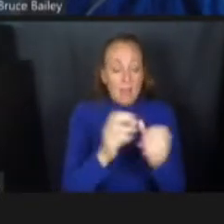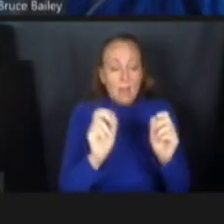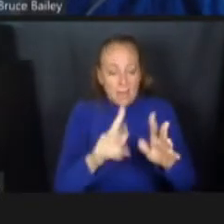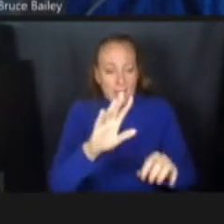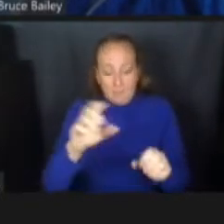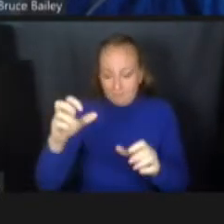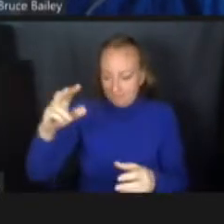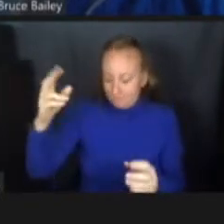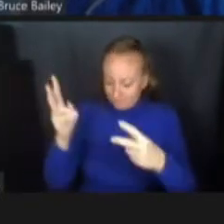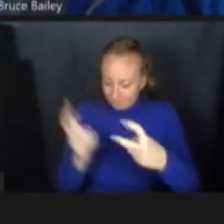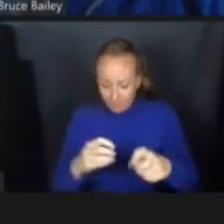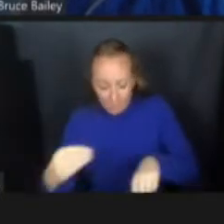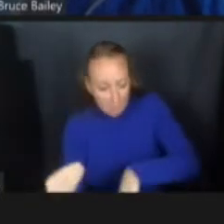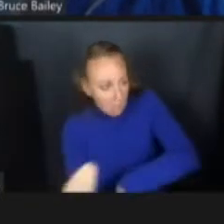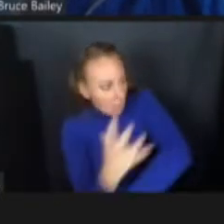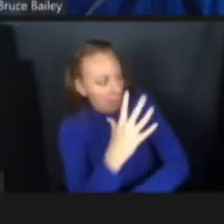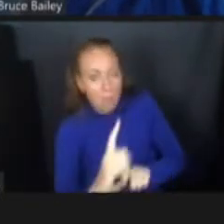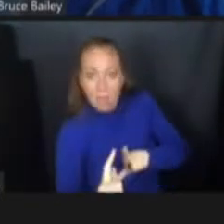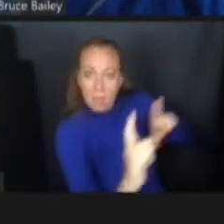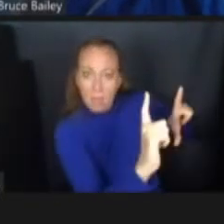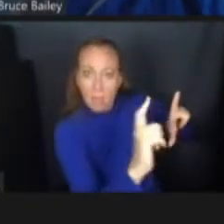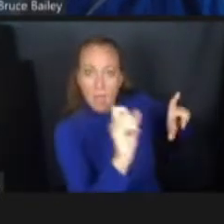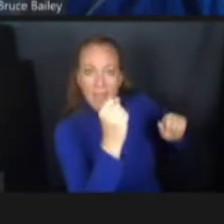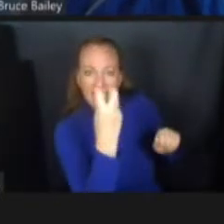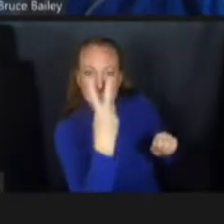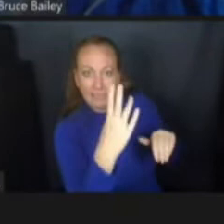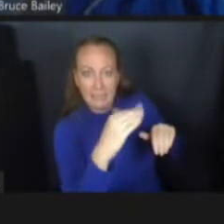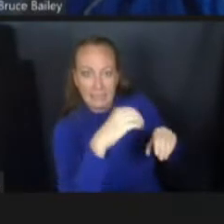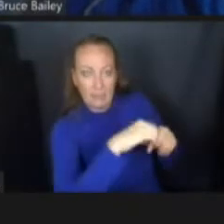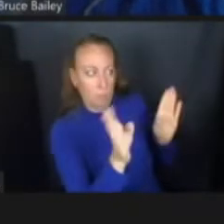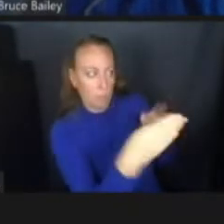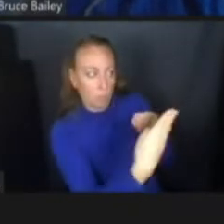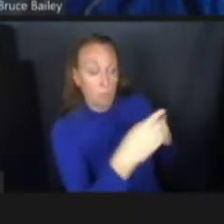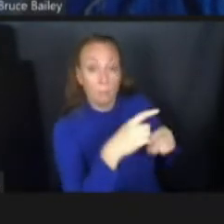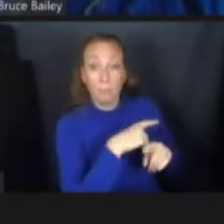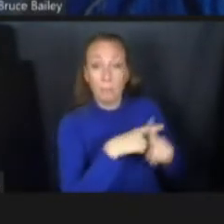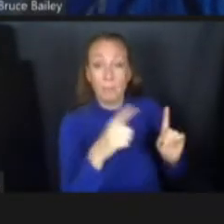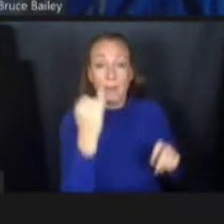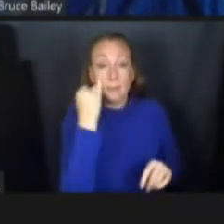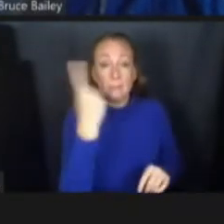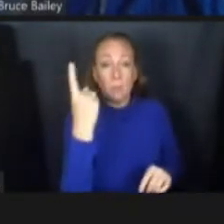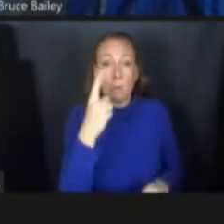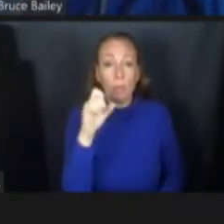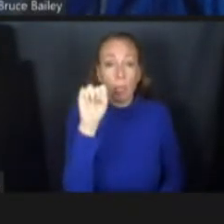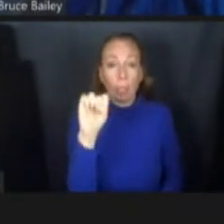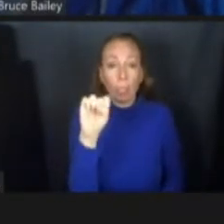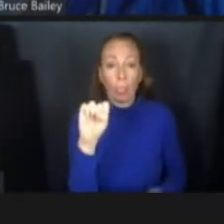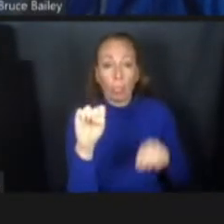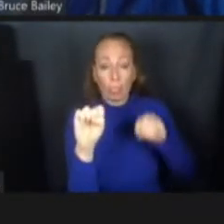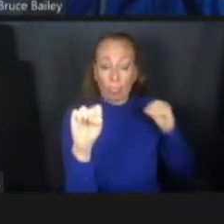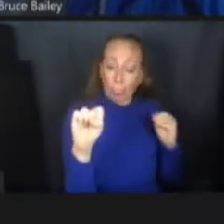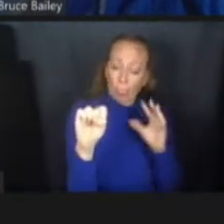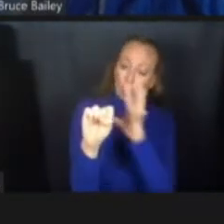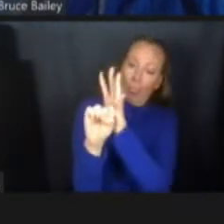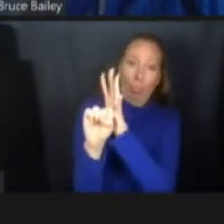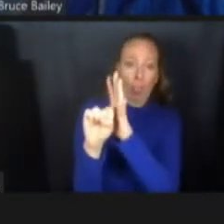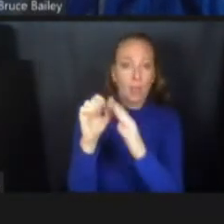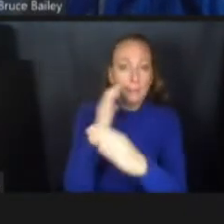so everyone can see it in the room. But usually someone's head's in the way, the room is too bright, so you have to close the shades,